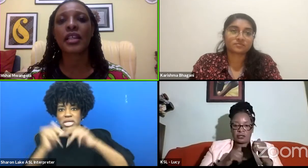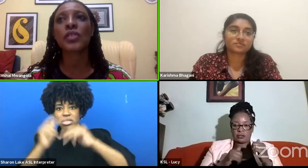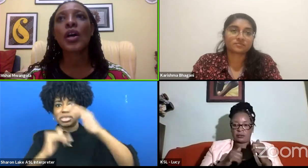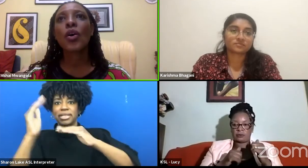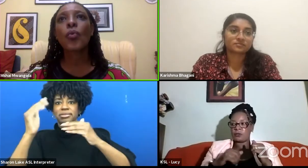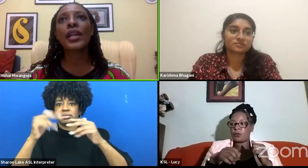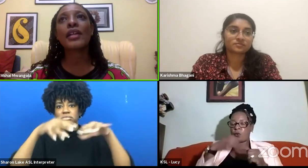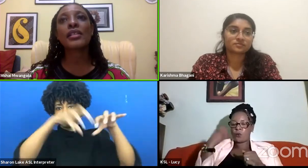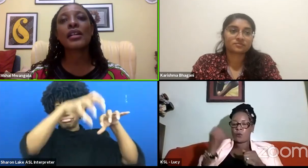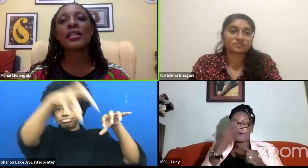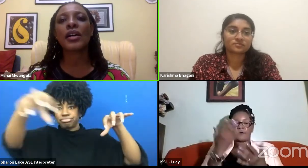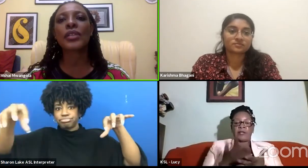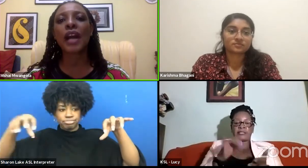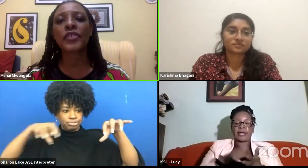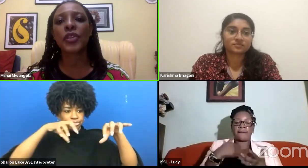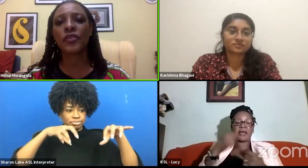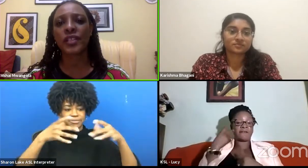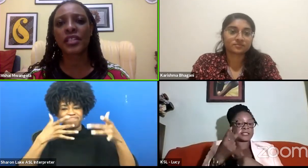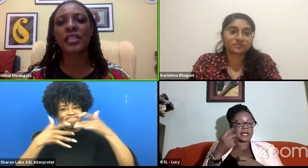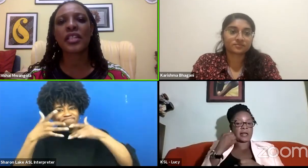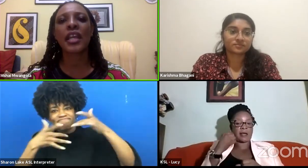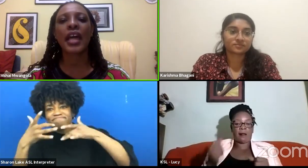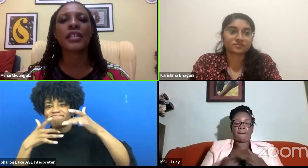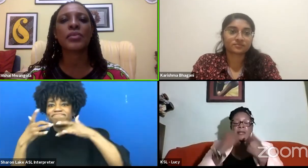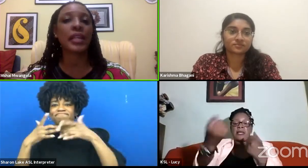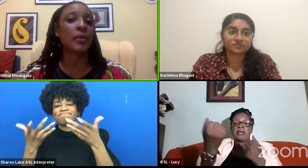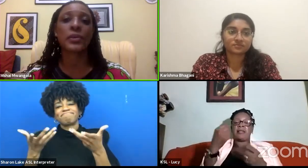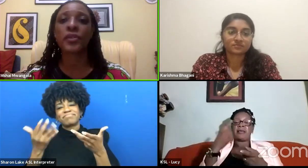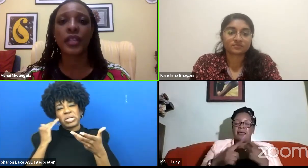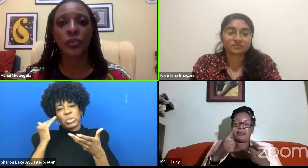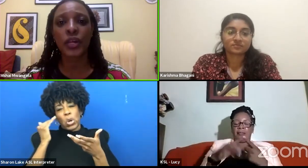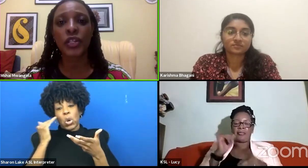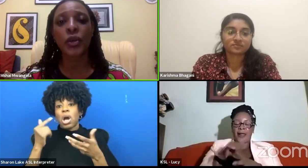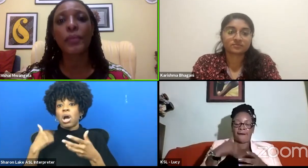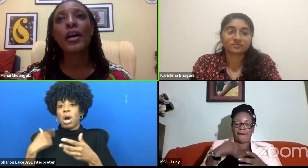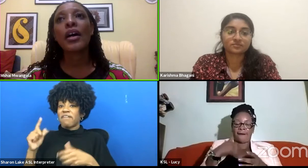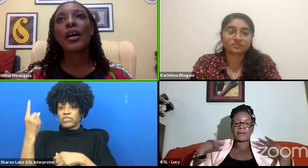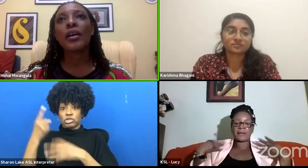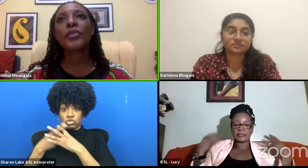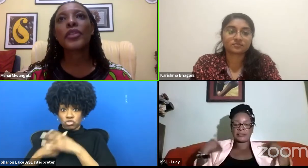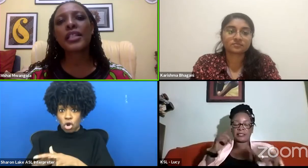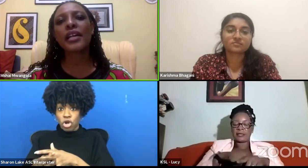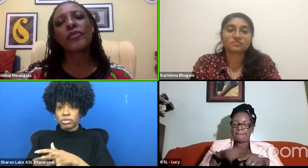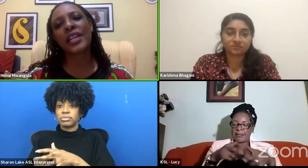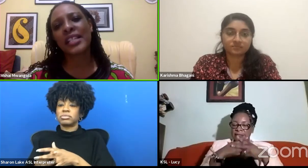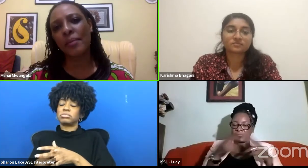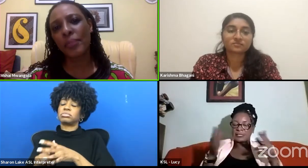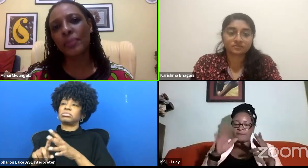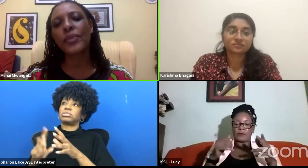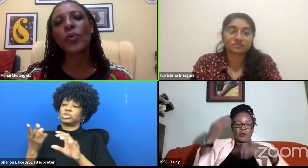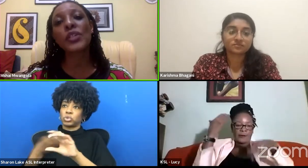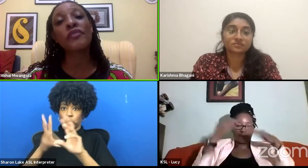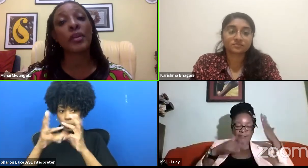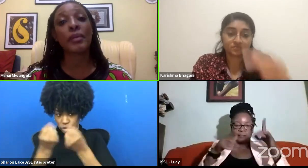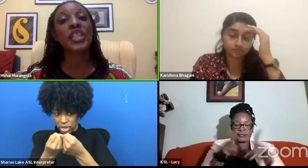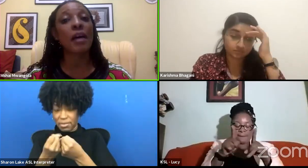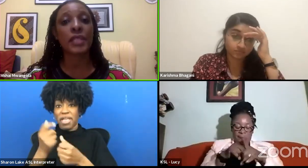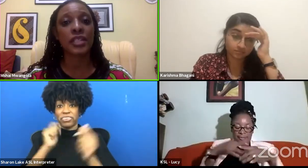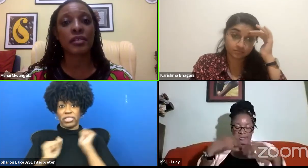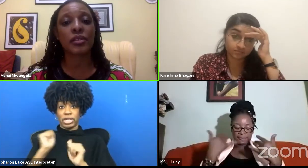is when I started out after university, and when I was with Theatre Workshop, theater, for example, was very much amateur.